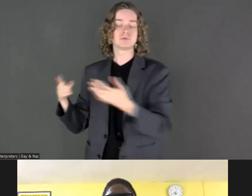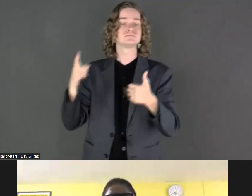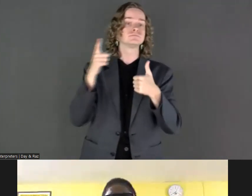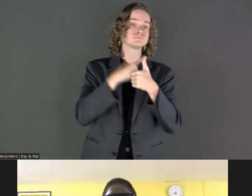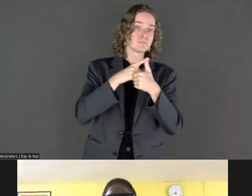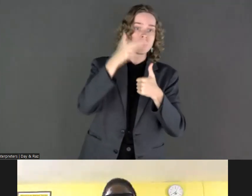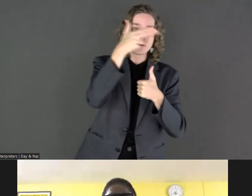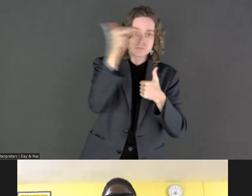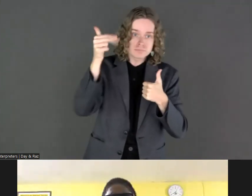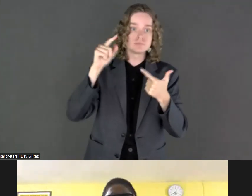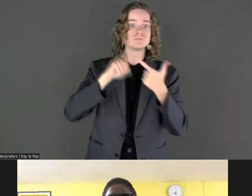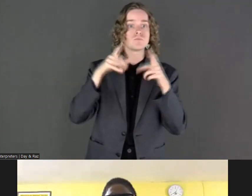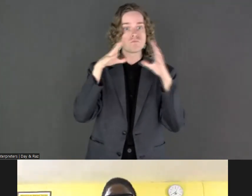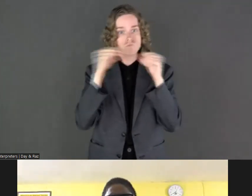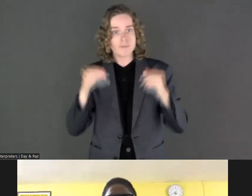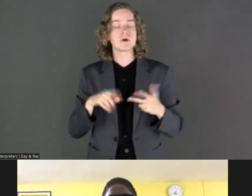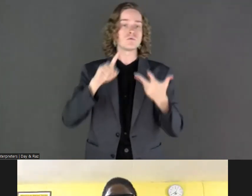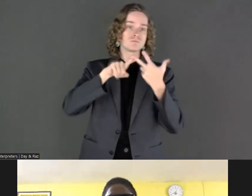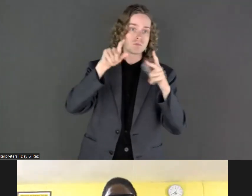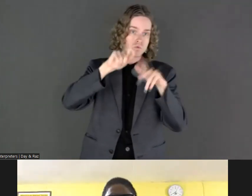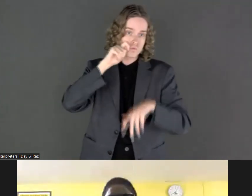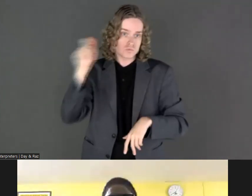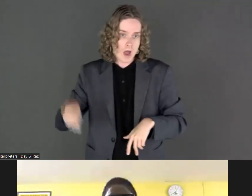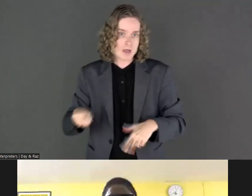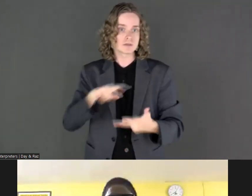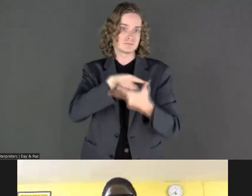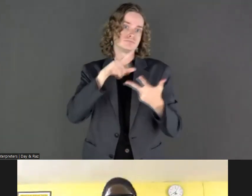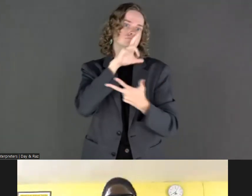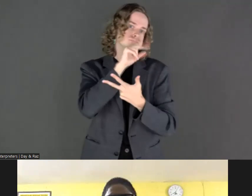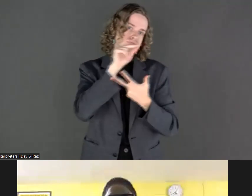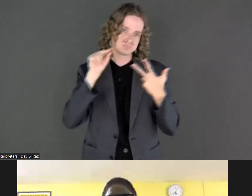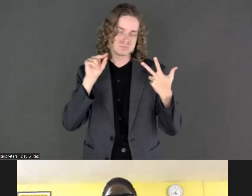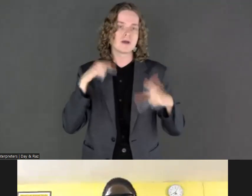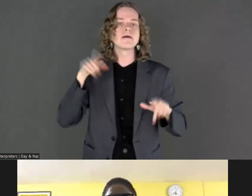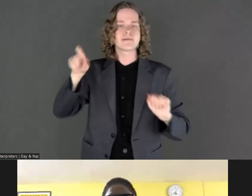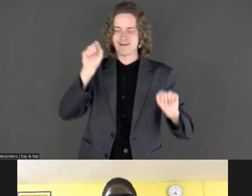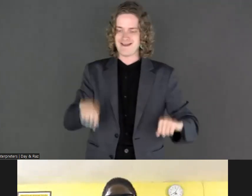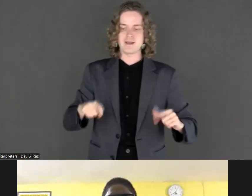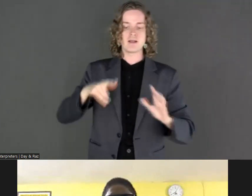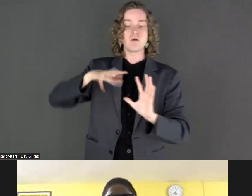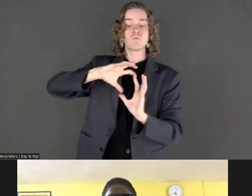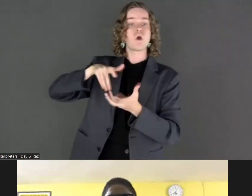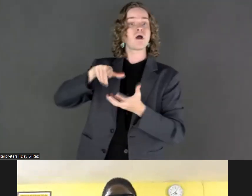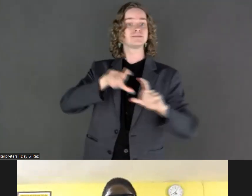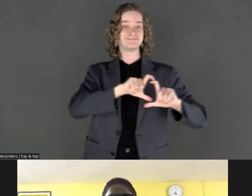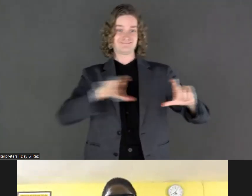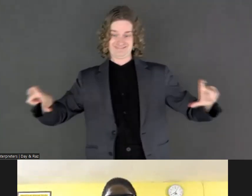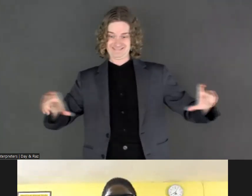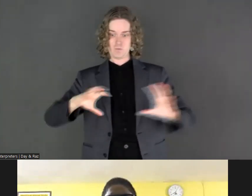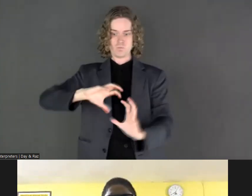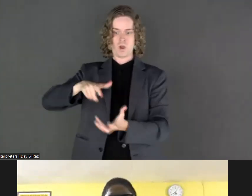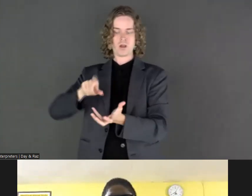all the bottom of your screen in the meeting bar will enable the closed captions. And